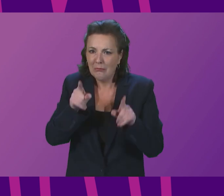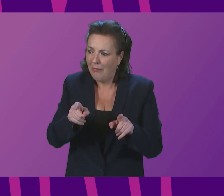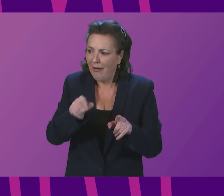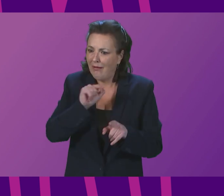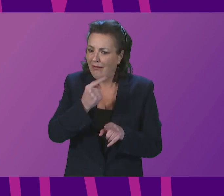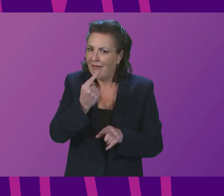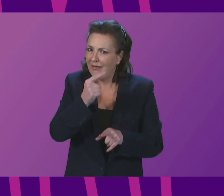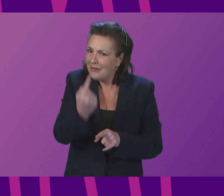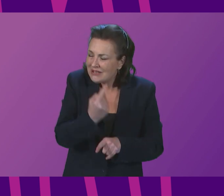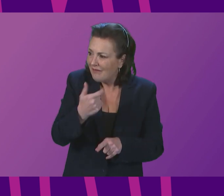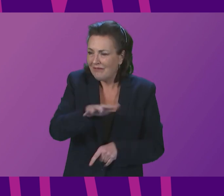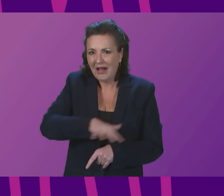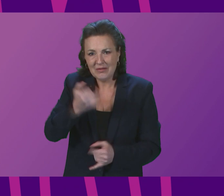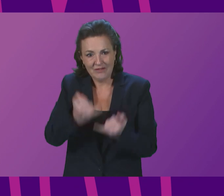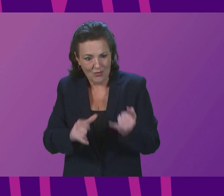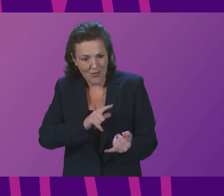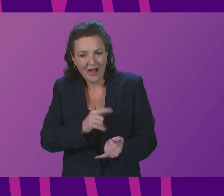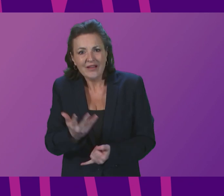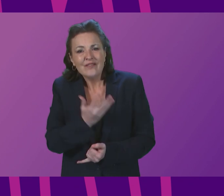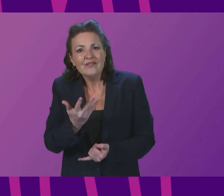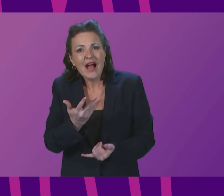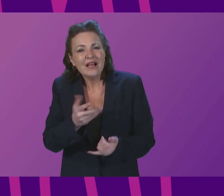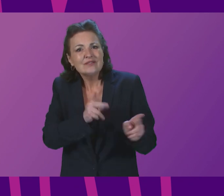Why is that happening and what is being done to stop it?